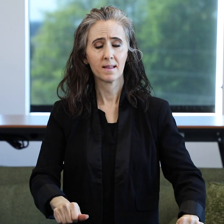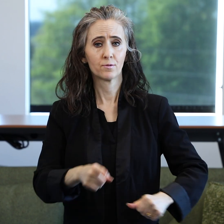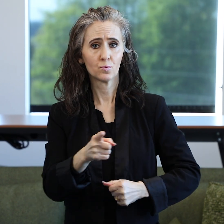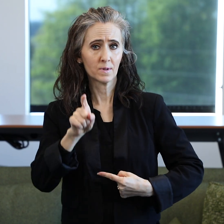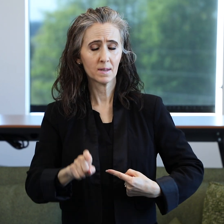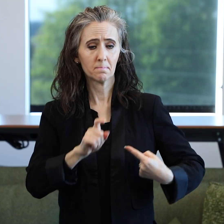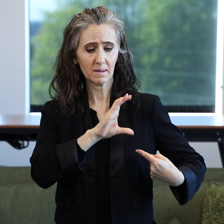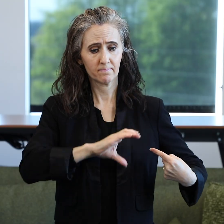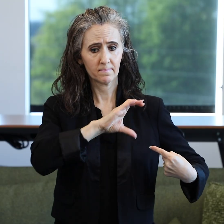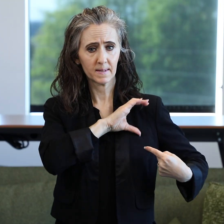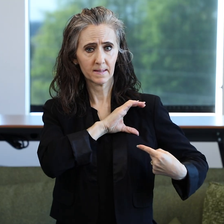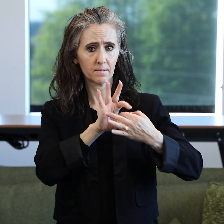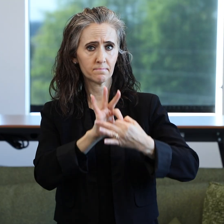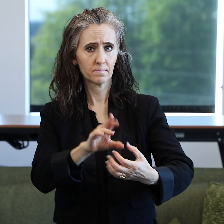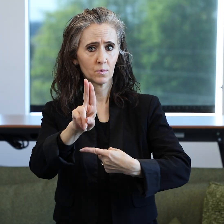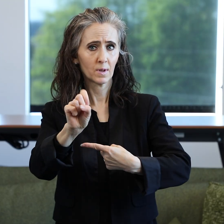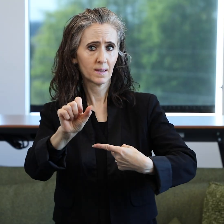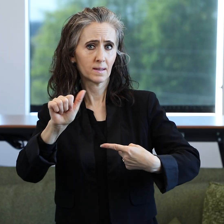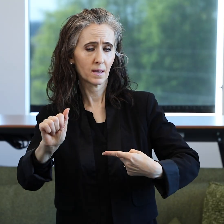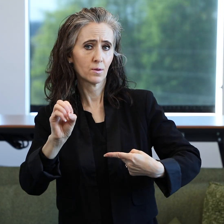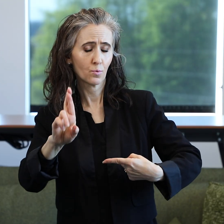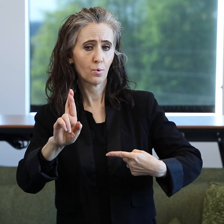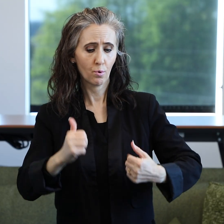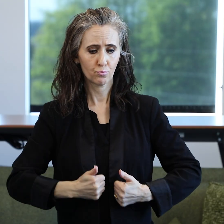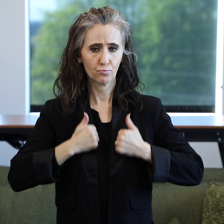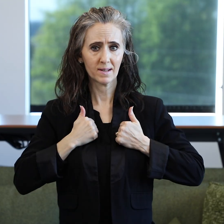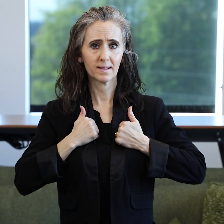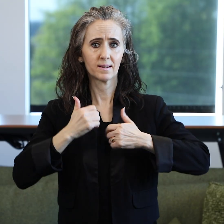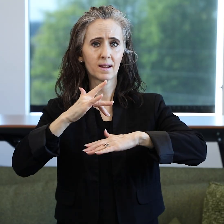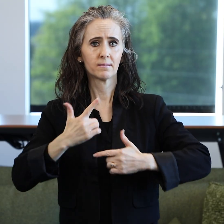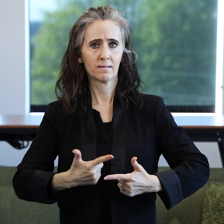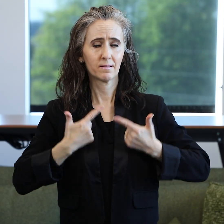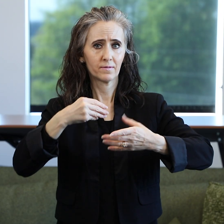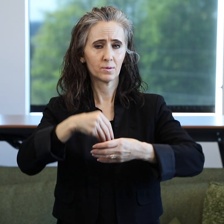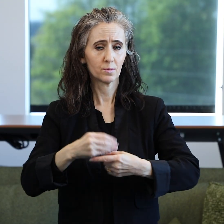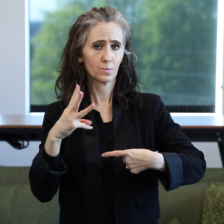You do not need to be a legal resident of Washington or a citizen of the United States.